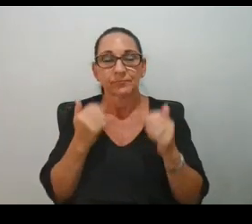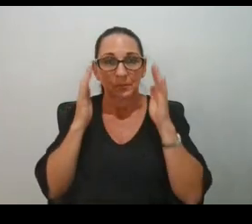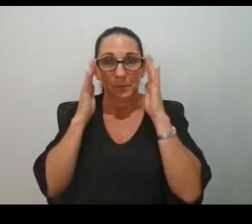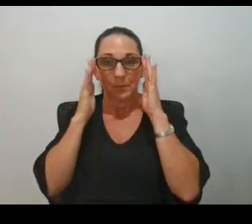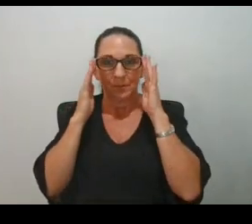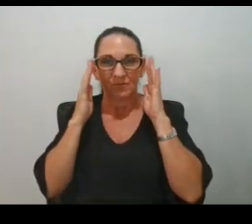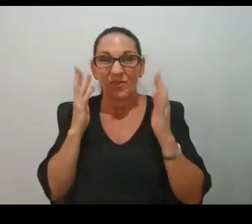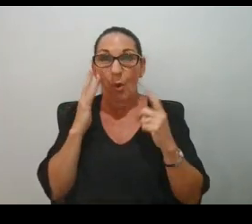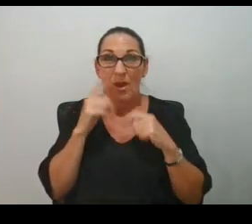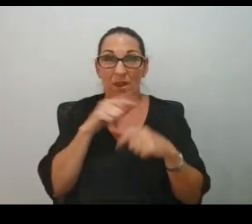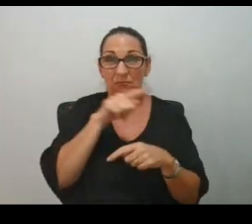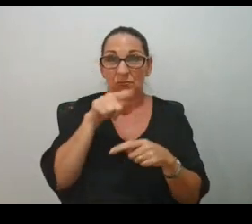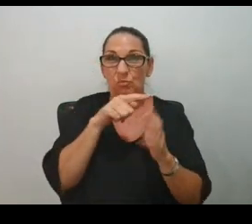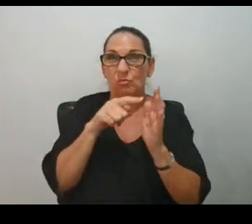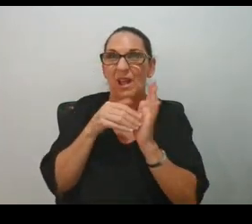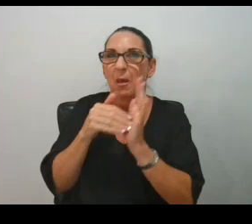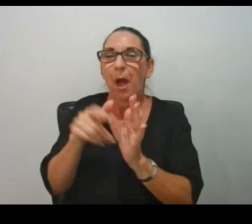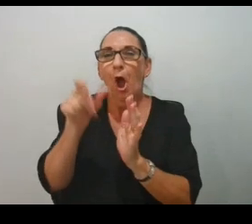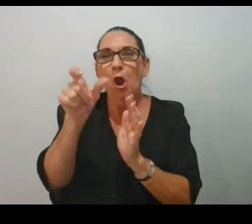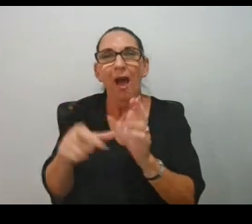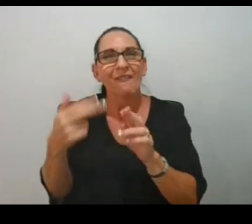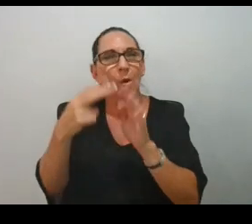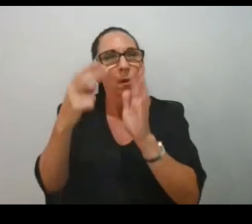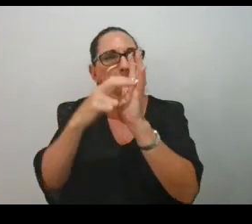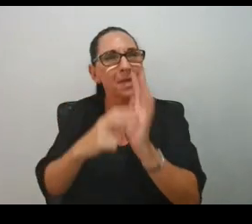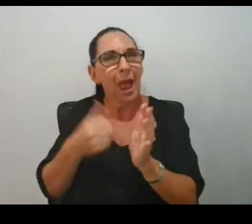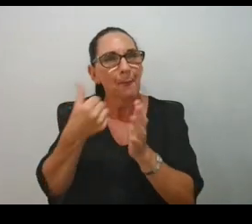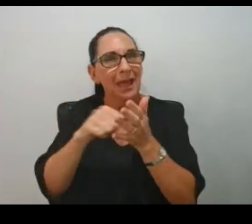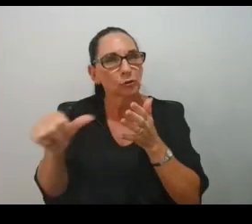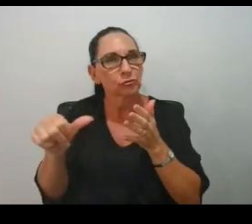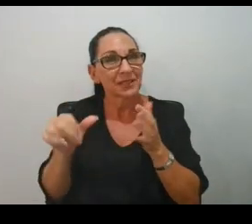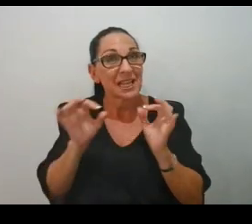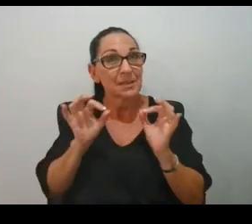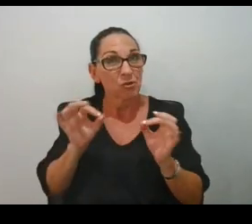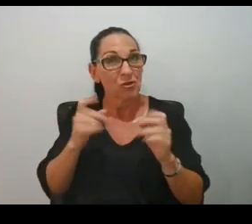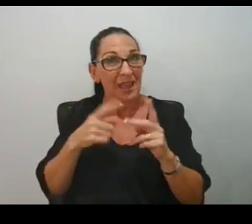an application for aid particularly if they are lodging in that directly to us and they're not